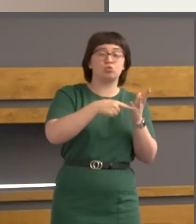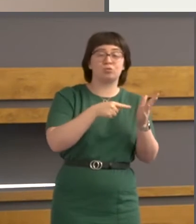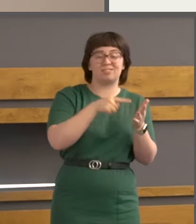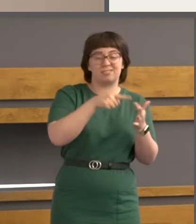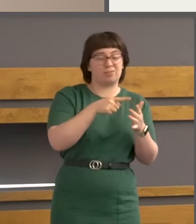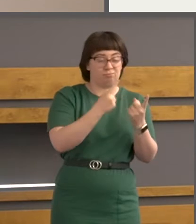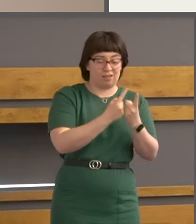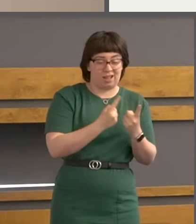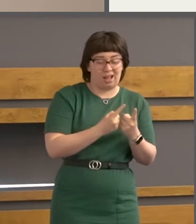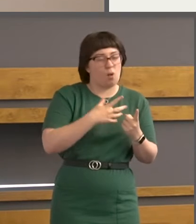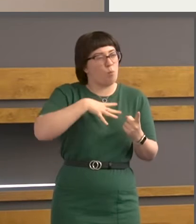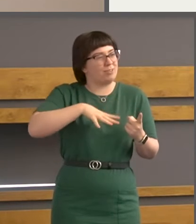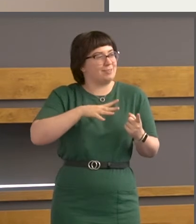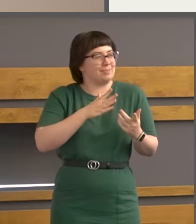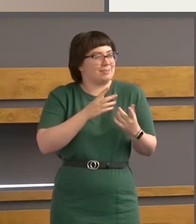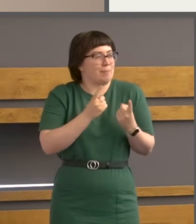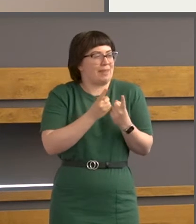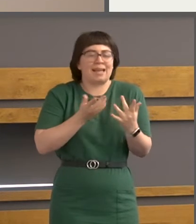I just wanted a very accessible material.